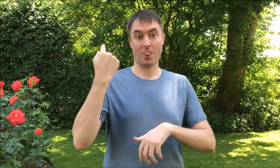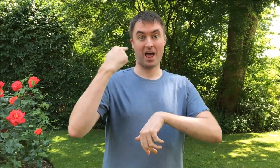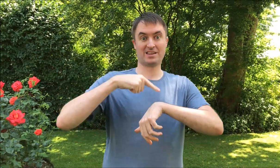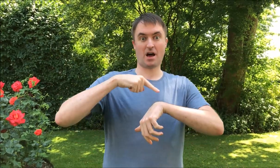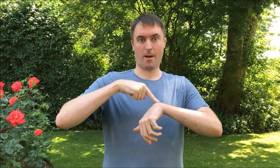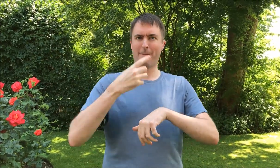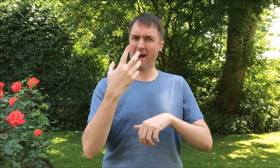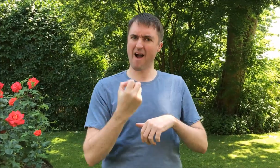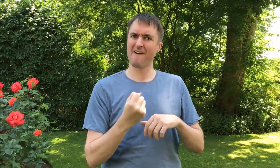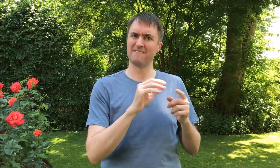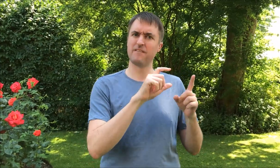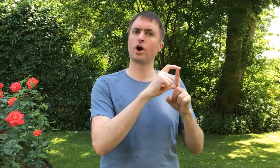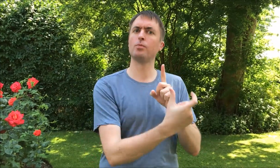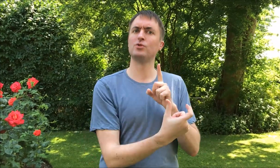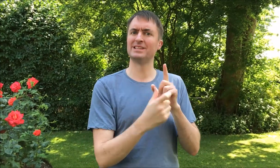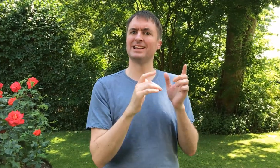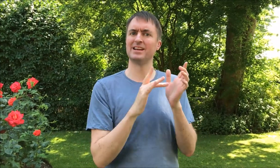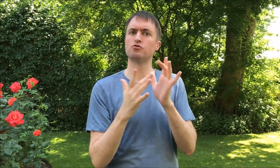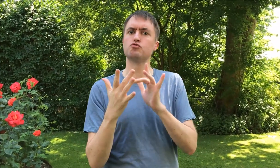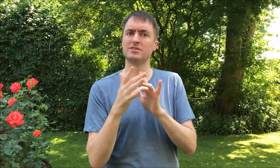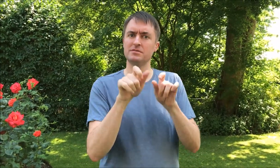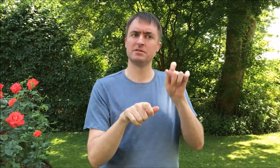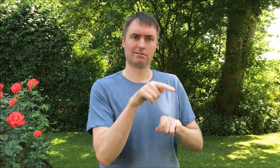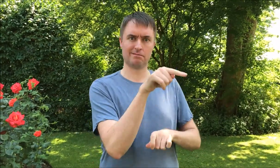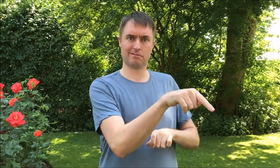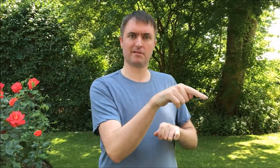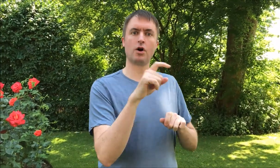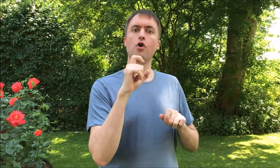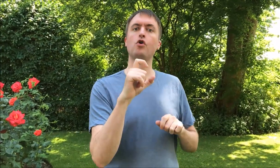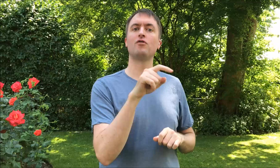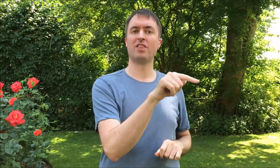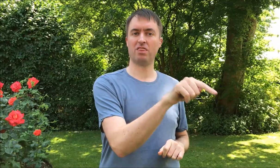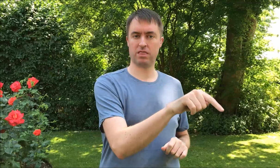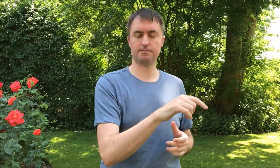At that time, there was a community of Christians living in Corinth.